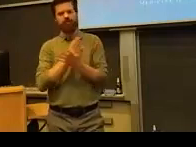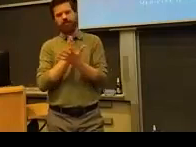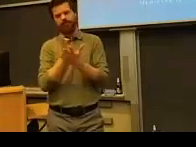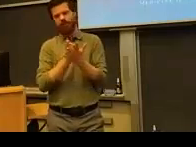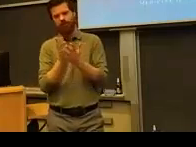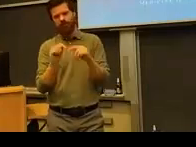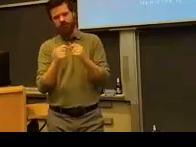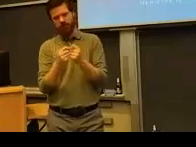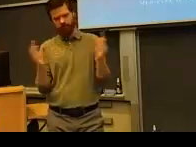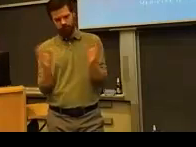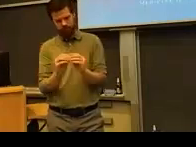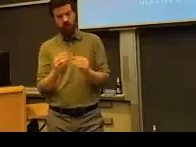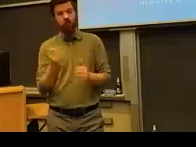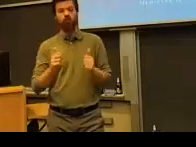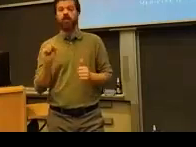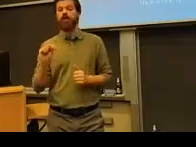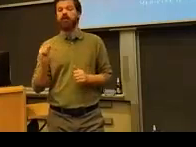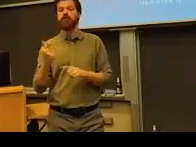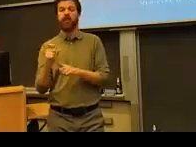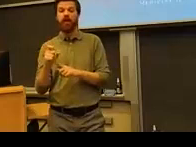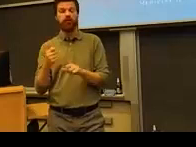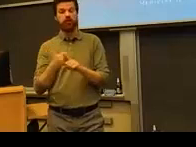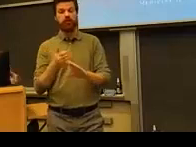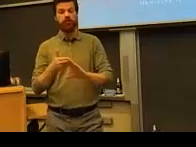we talk about which stage may be the patients at are they pre-contemplative do they feel a little